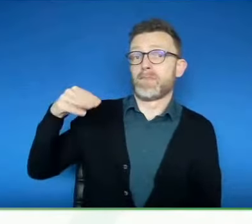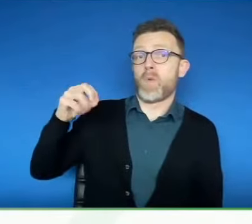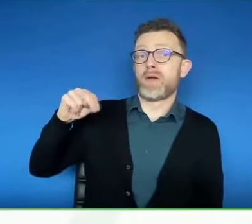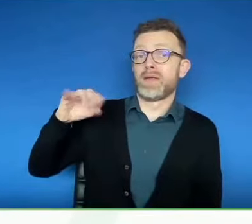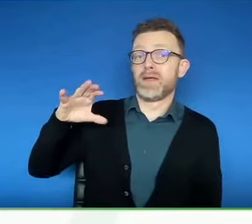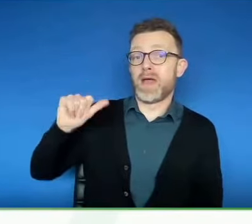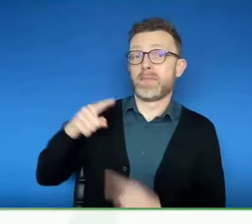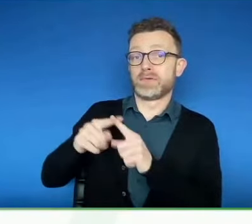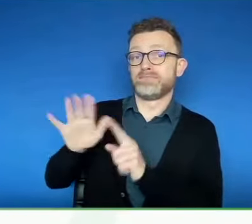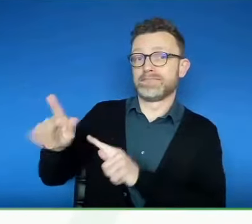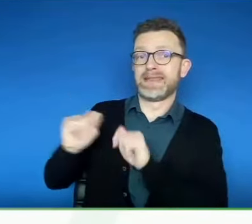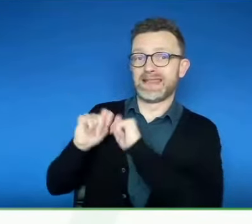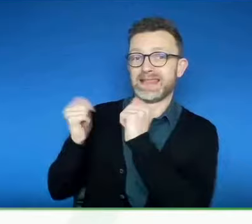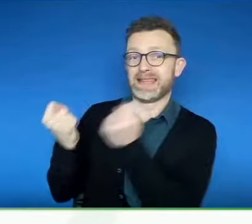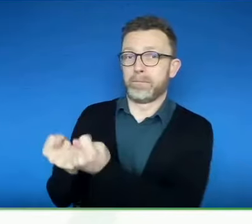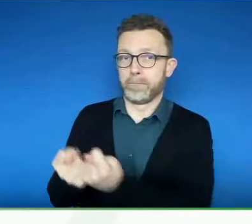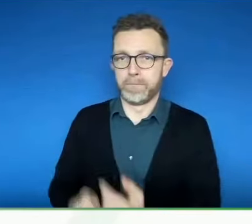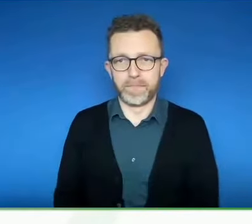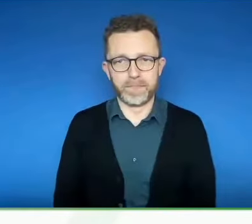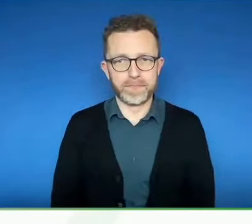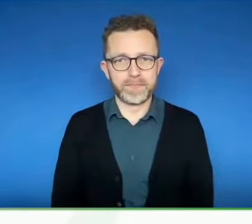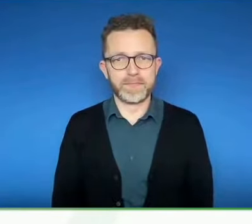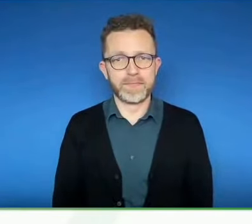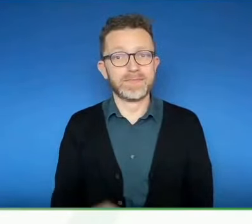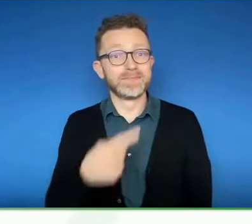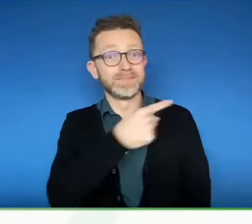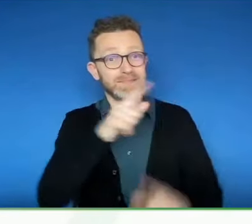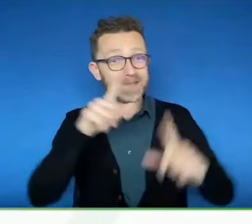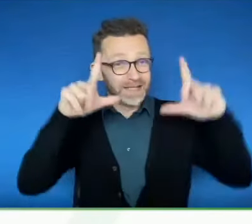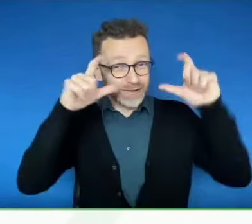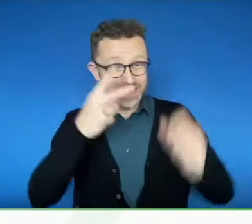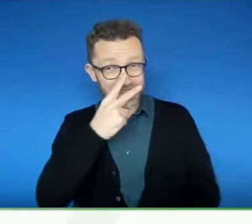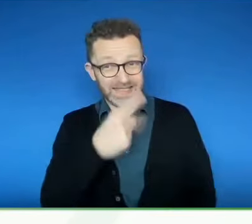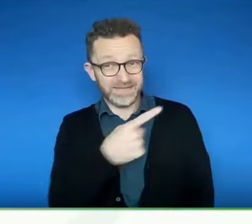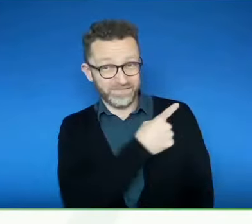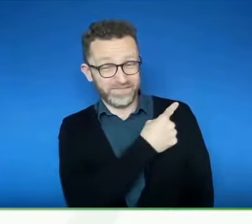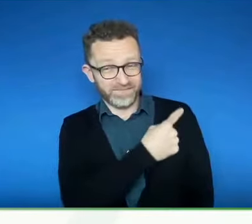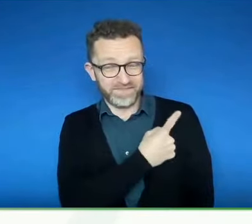meeting, sorry, you can go to the next slide.